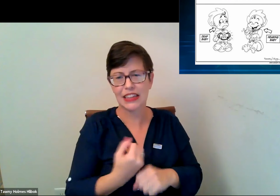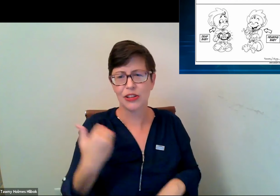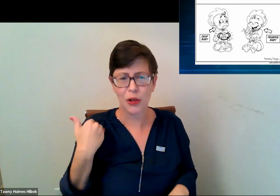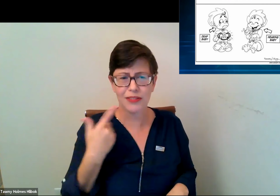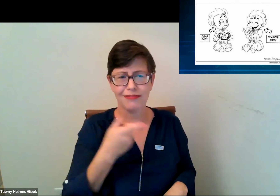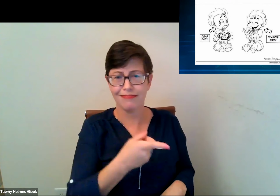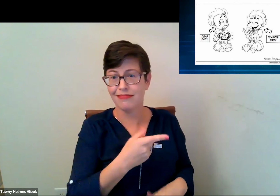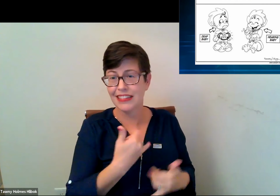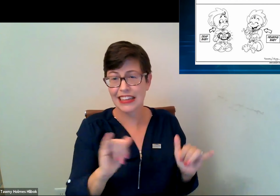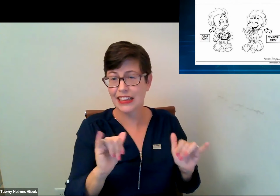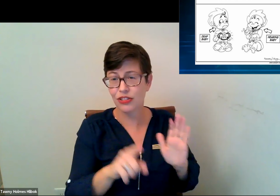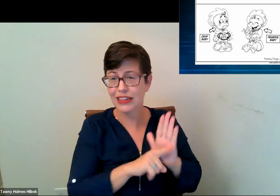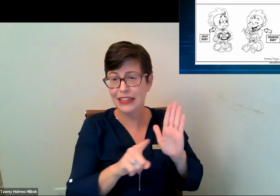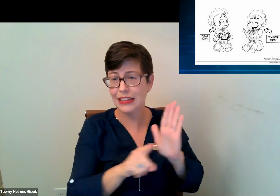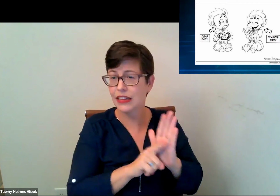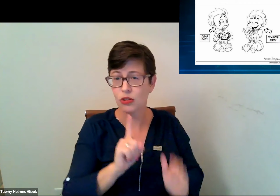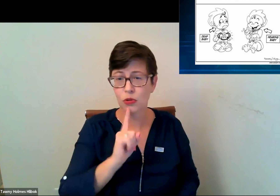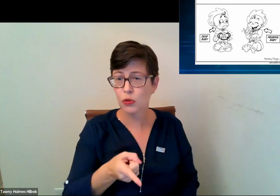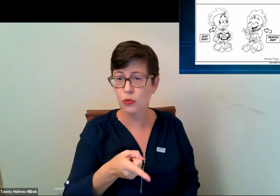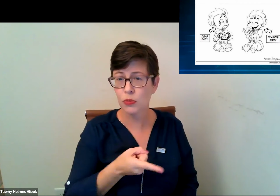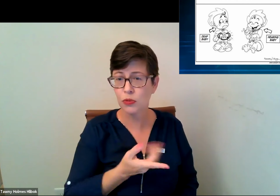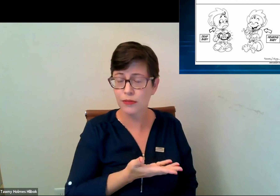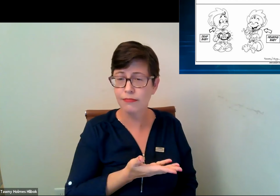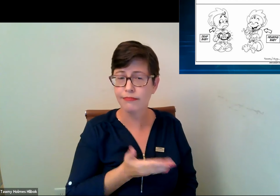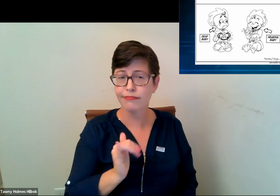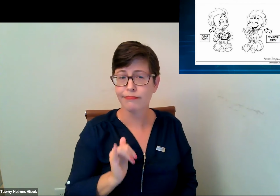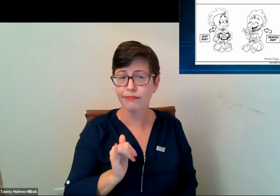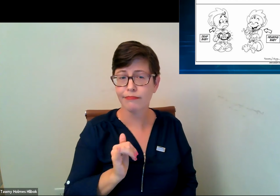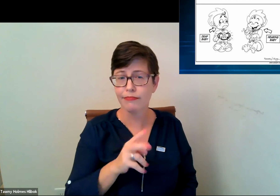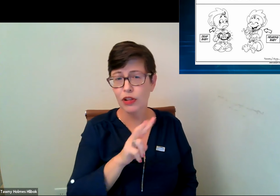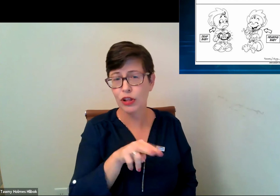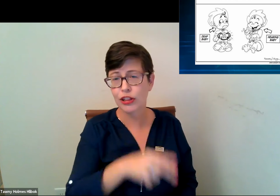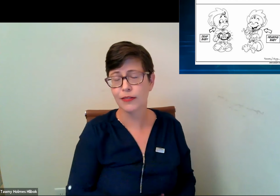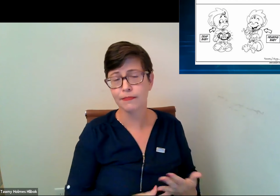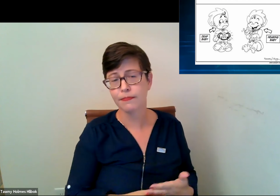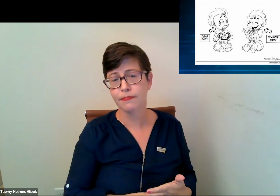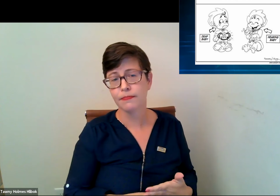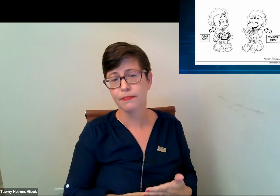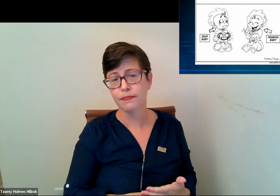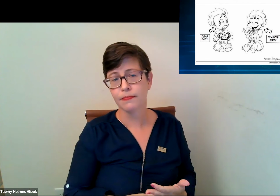This is this comment was made about 15 years ago, but it really rings true still today. Take a look.